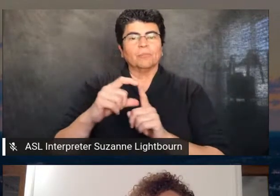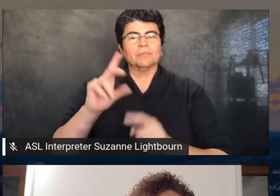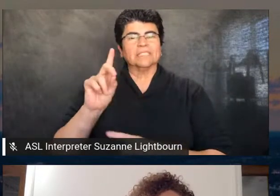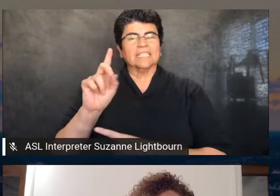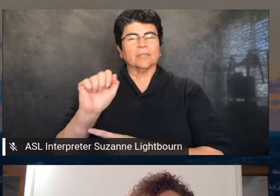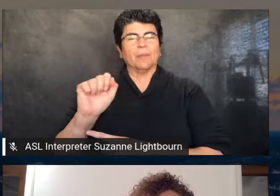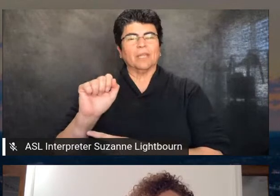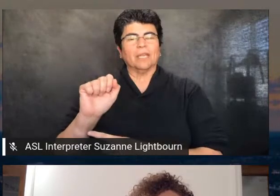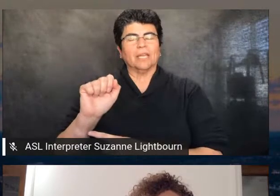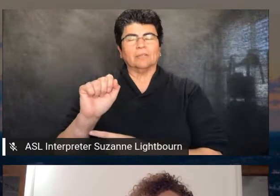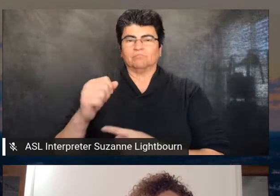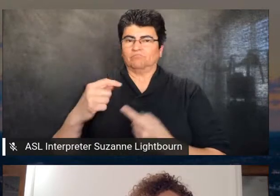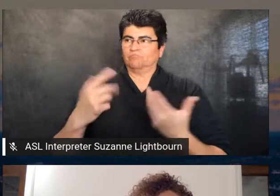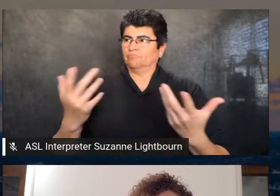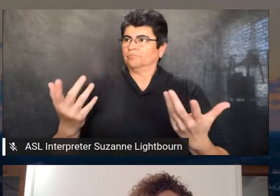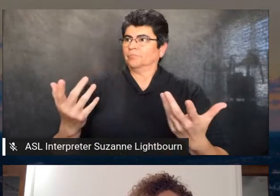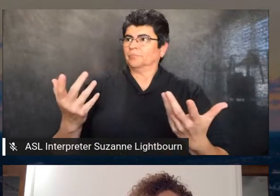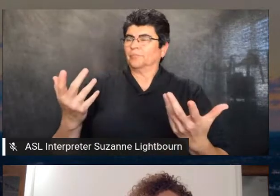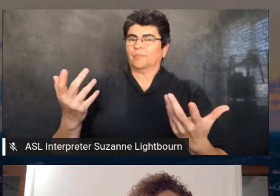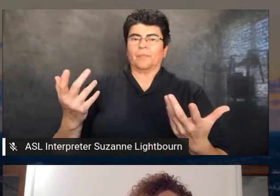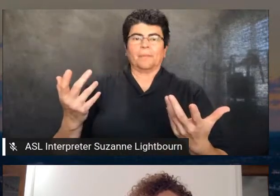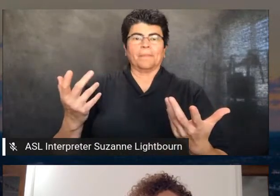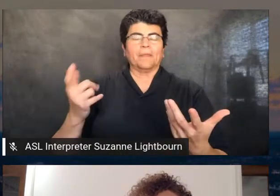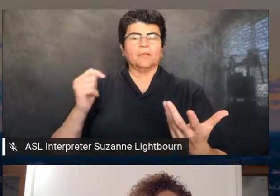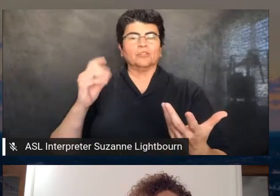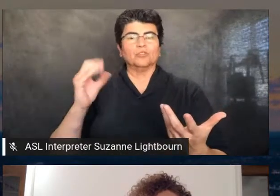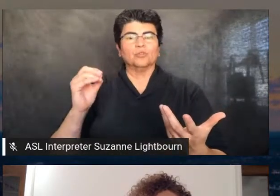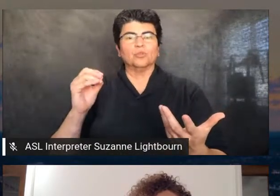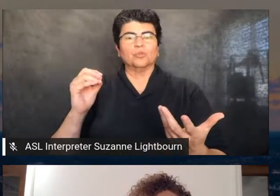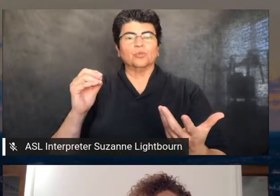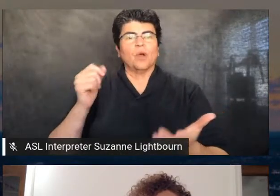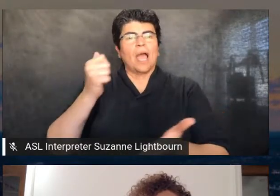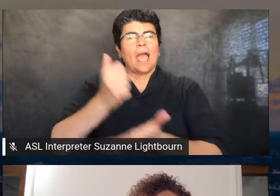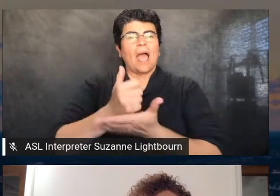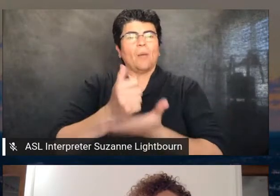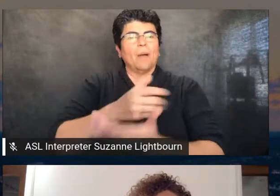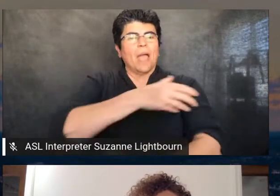to help empower and uplift and galvanize